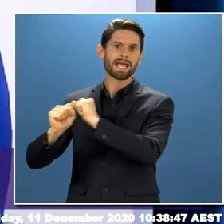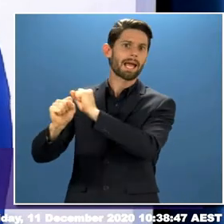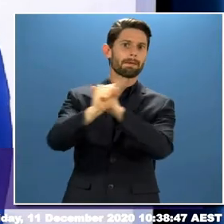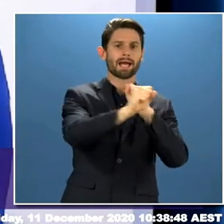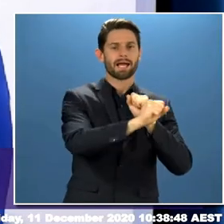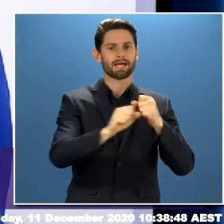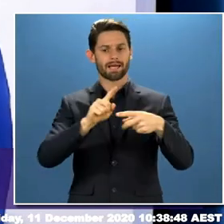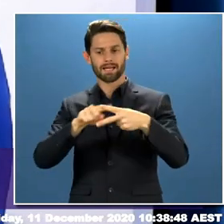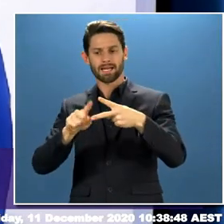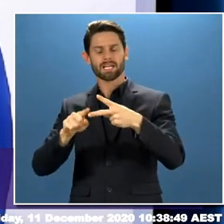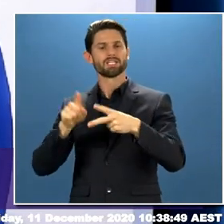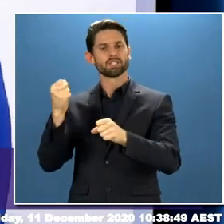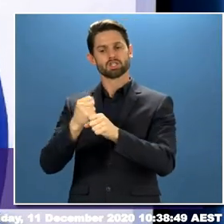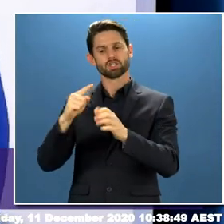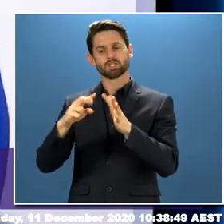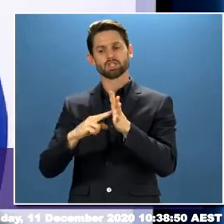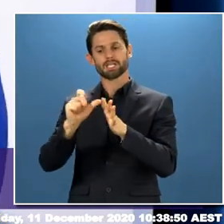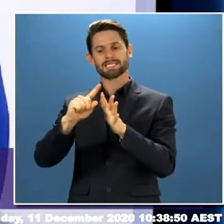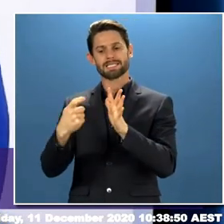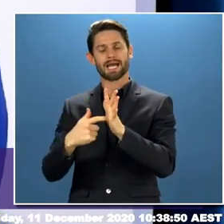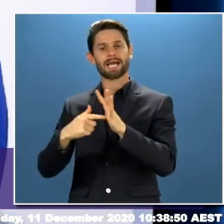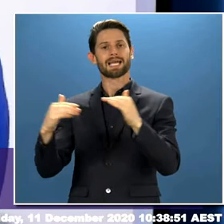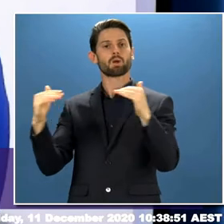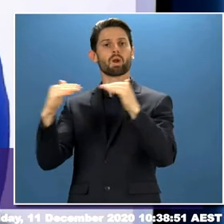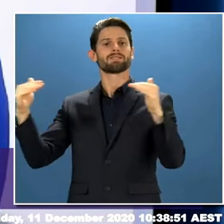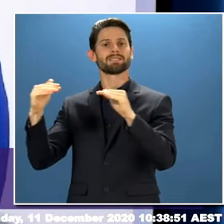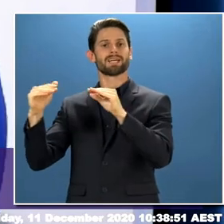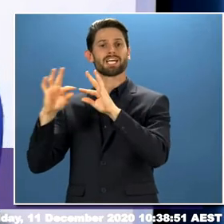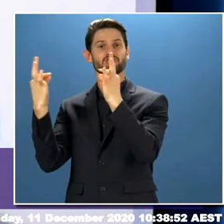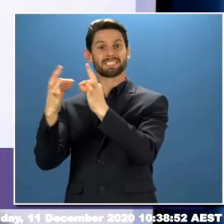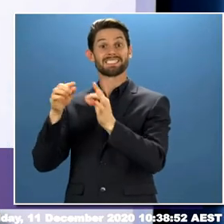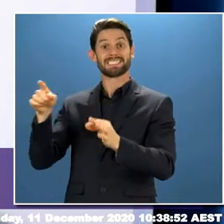Gender Equality Agency to deal with equality and diversity more generally?